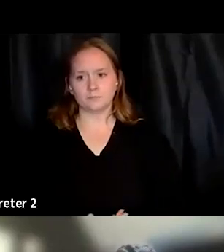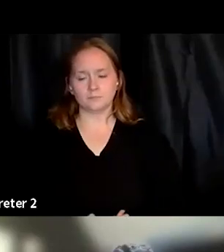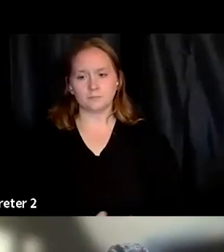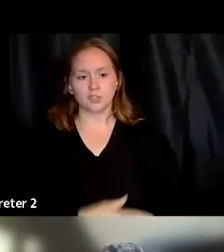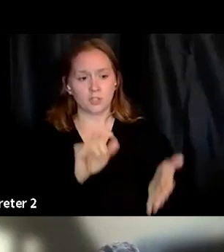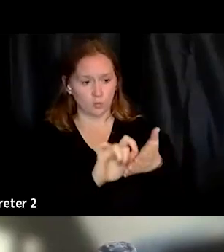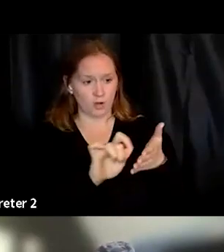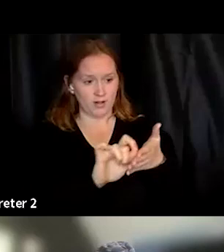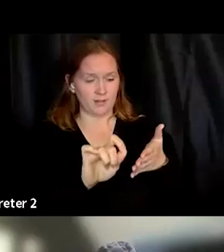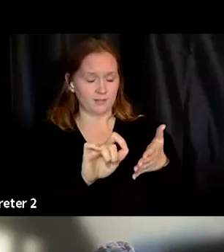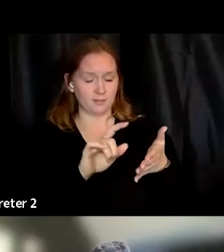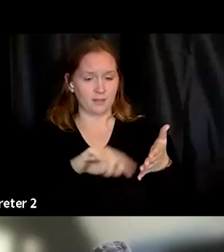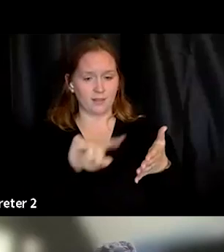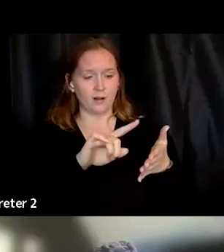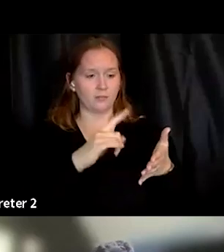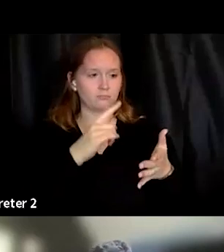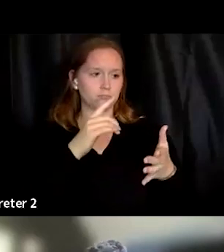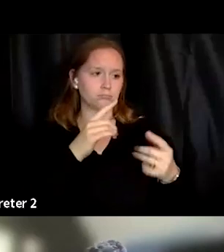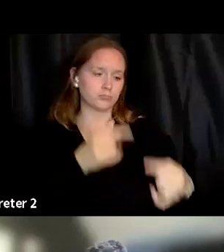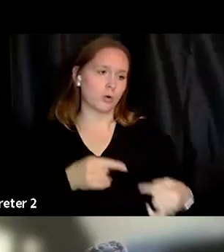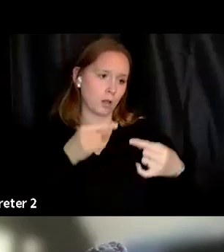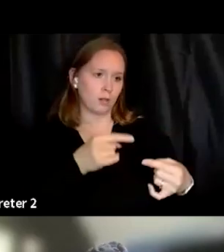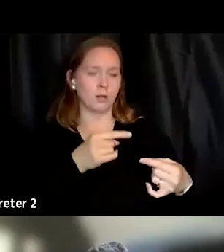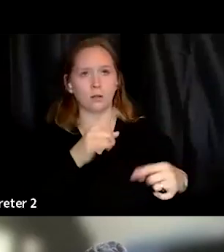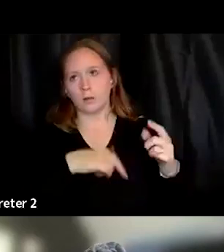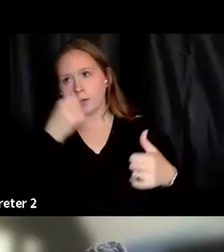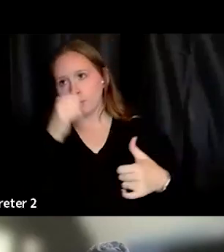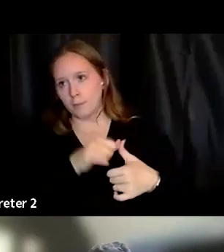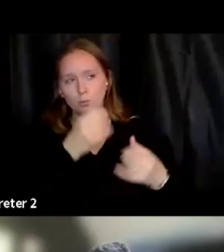and understanding with, or remembering information, and that's it.